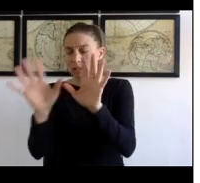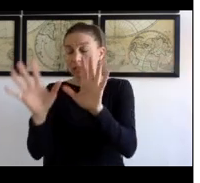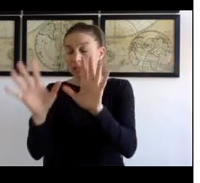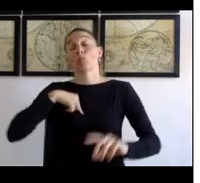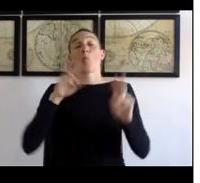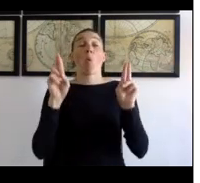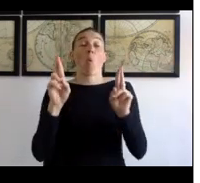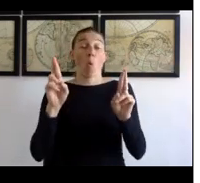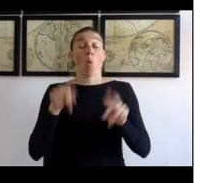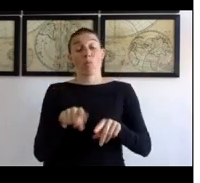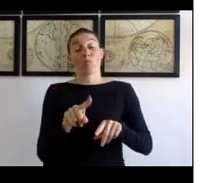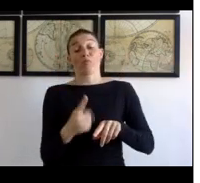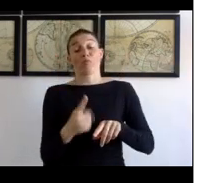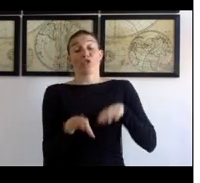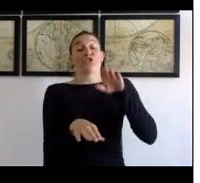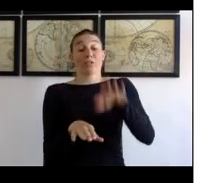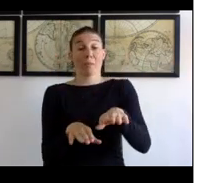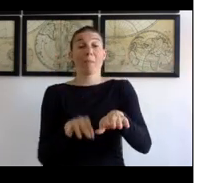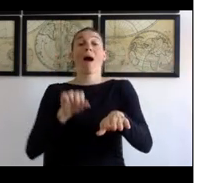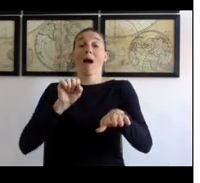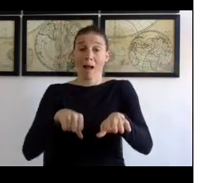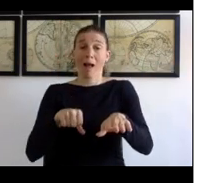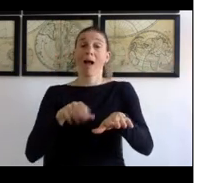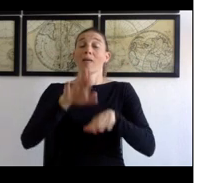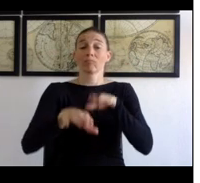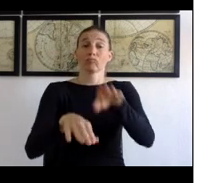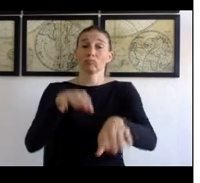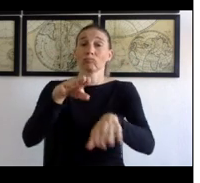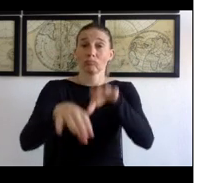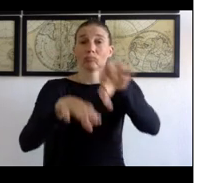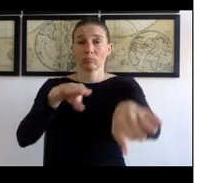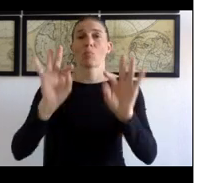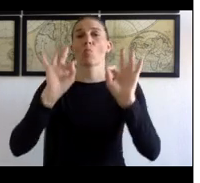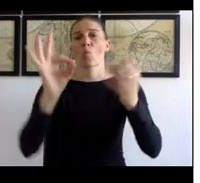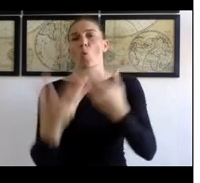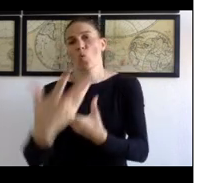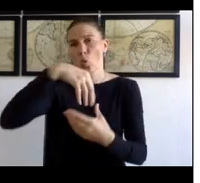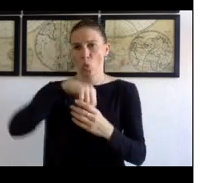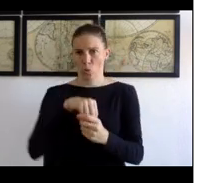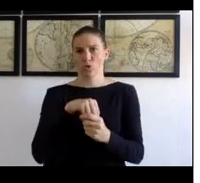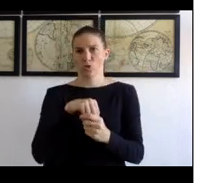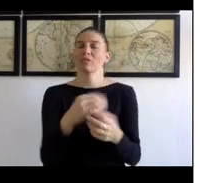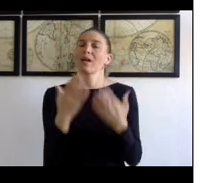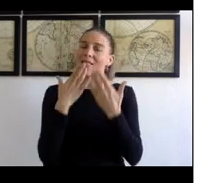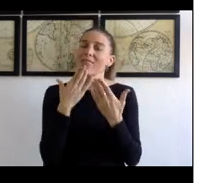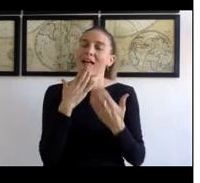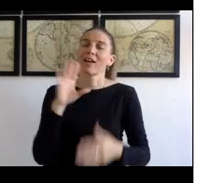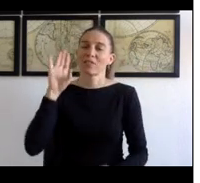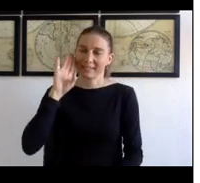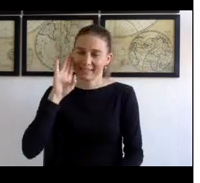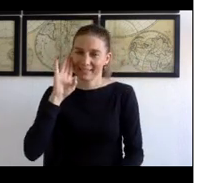that have been made in the country to achieve our inclusion. Thank you very much for listening to me. Thank you.